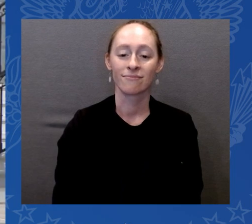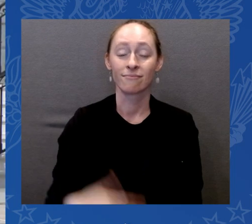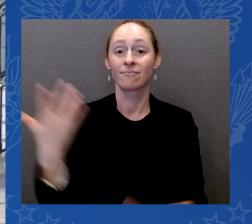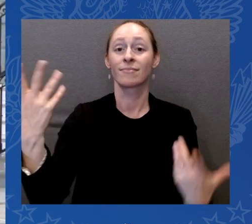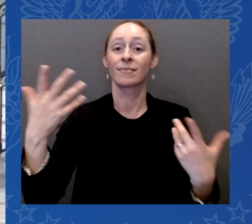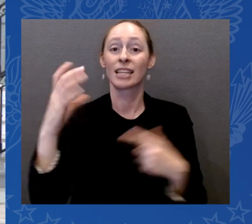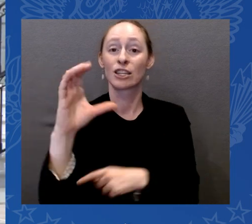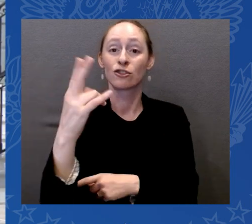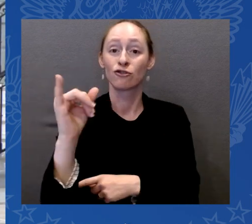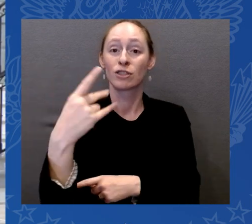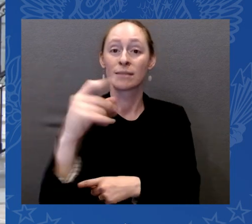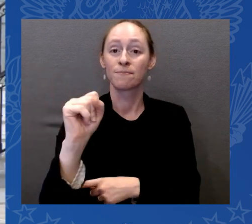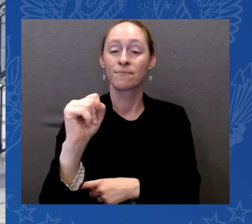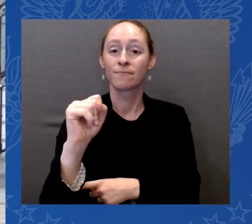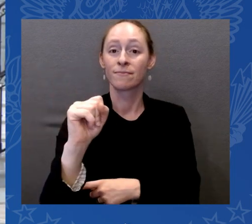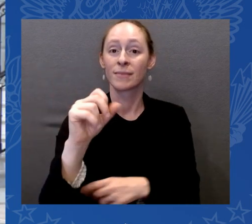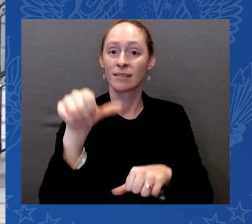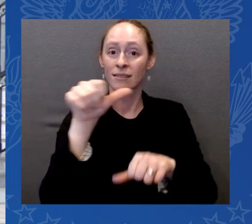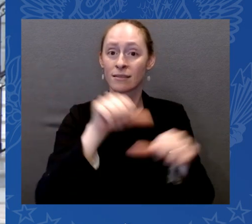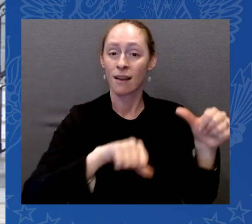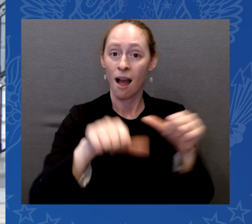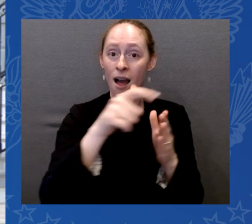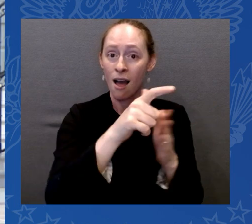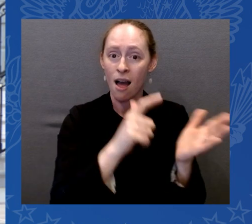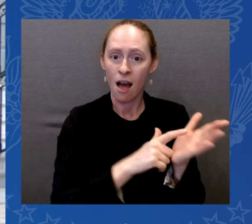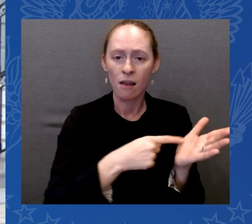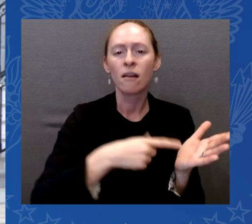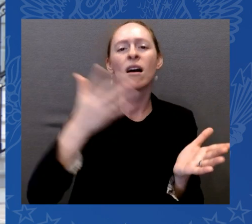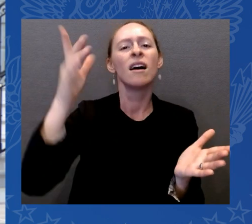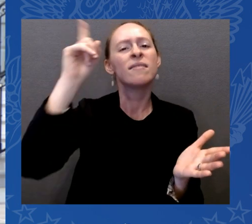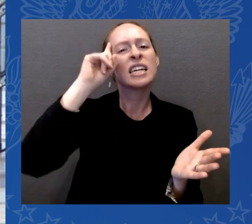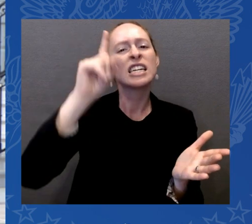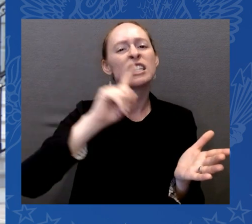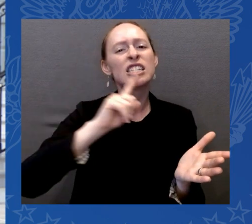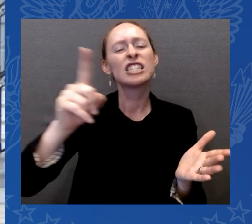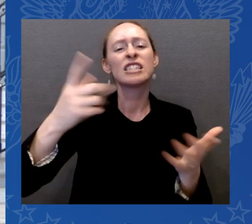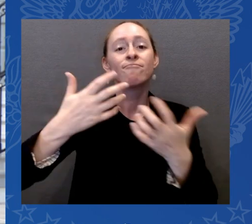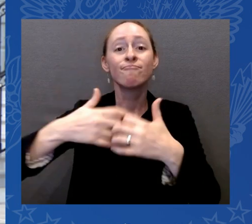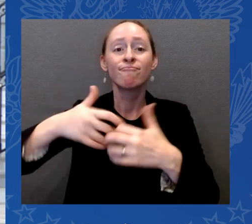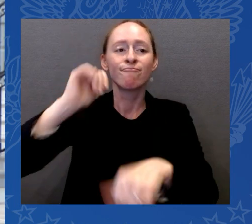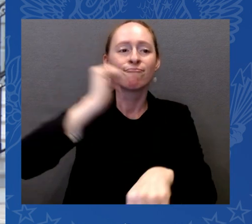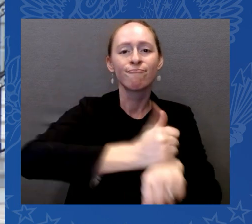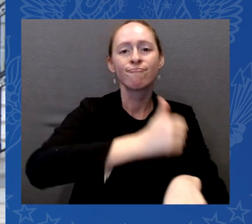ensuring that semiconductors crucial to today's technology are made right here in the USA, not China.